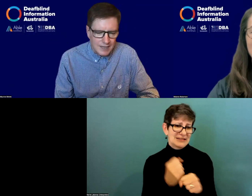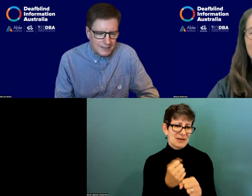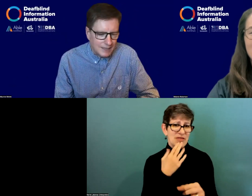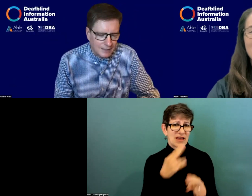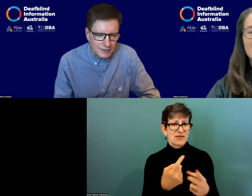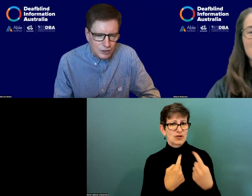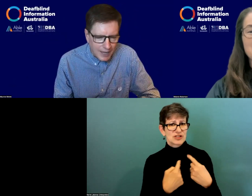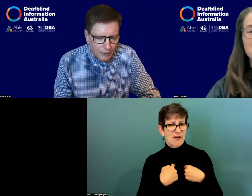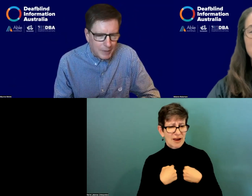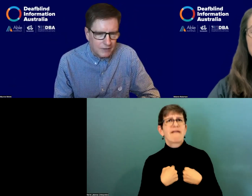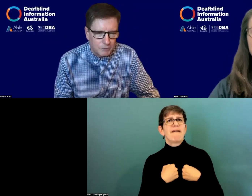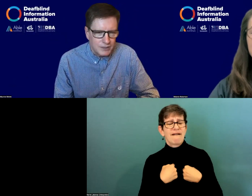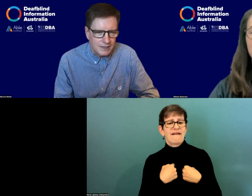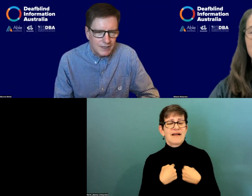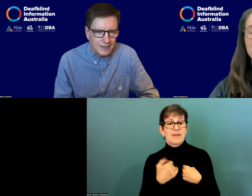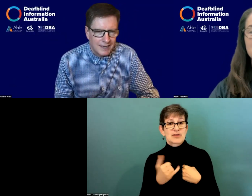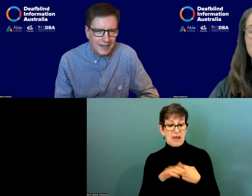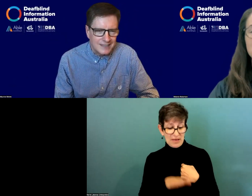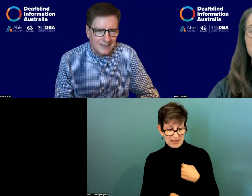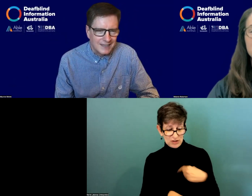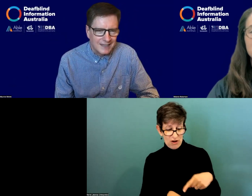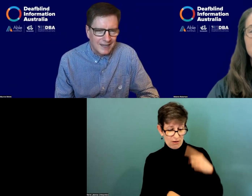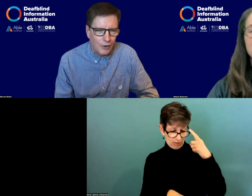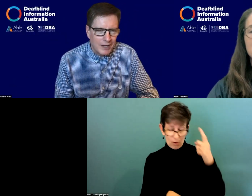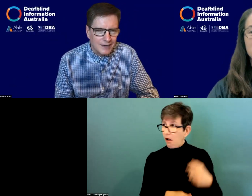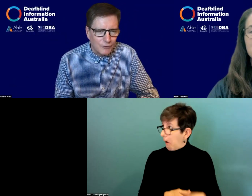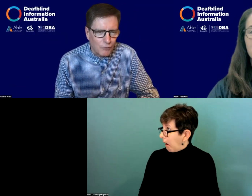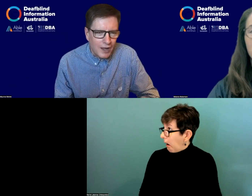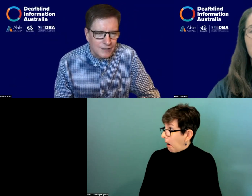This idea that the child might have perceived it as oh, I did it wrong.